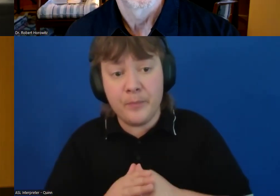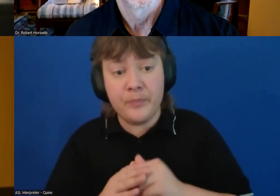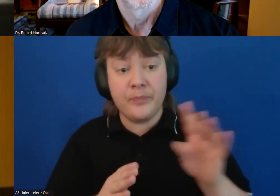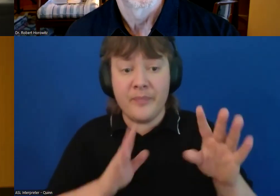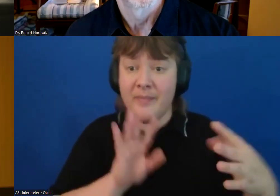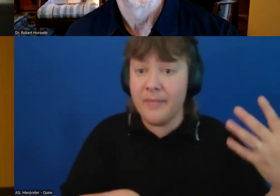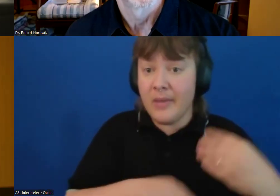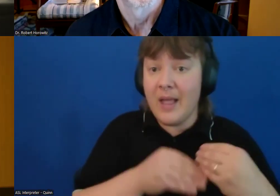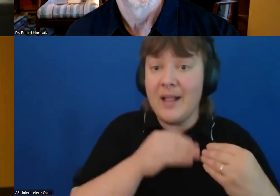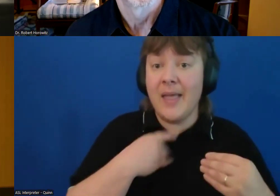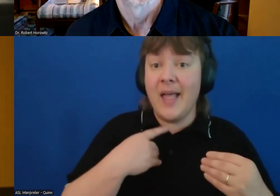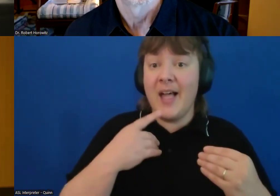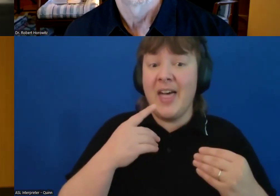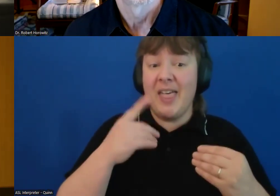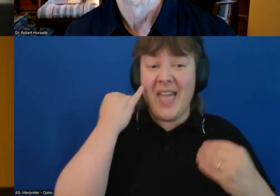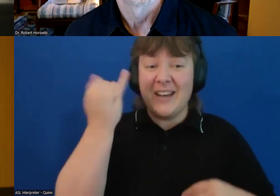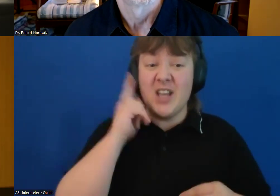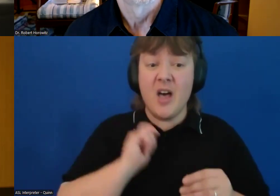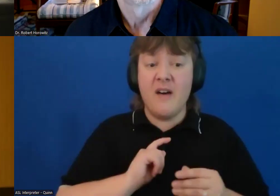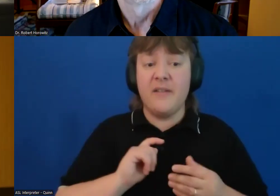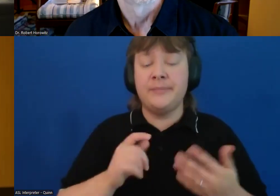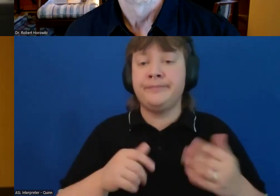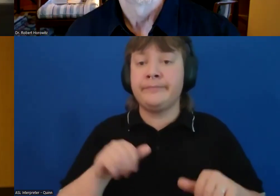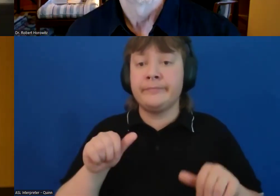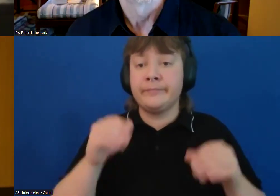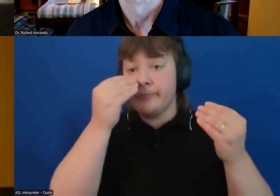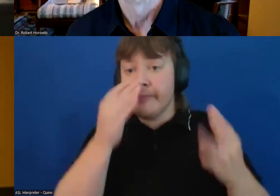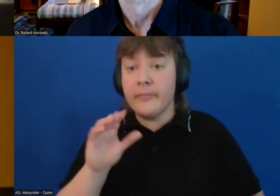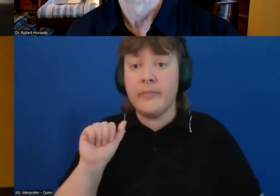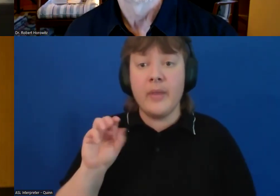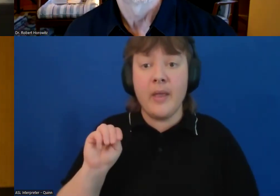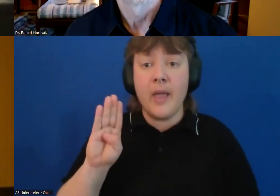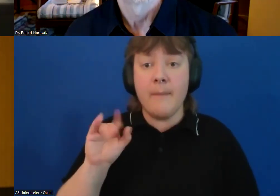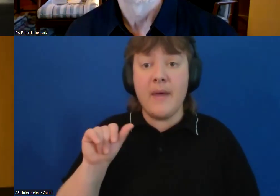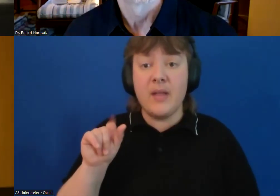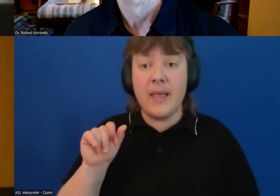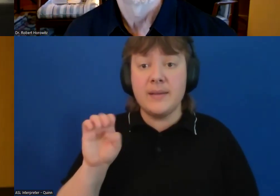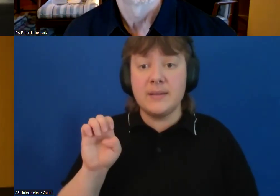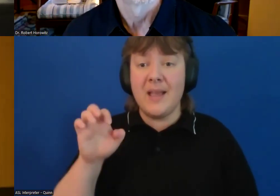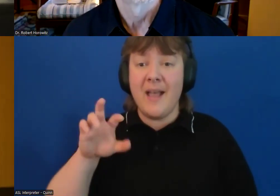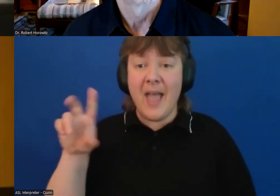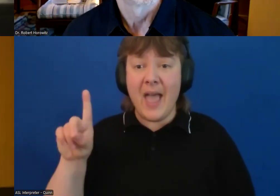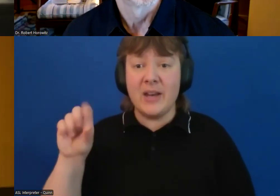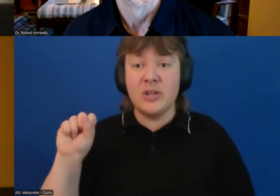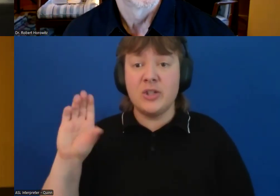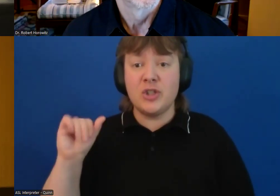idea of ambivalence that that in at Schneiderman a psychologist who studied suicide forever